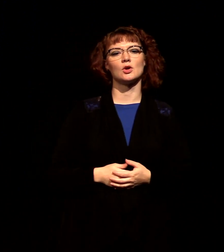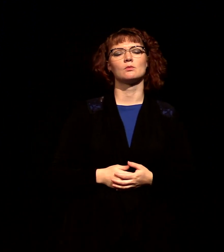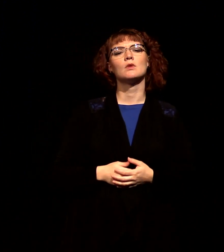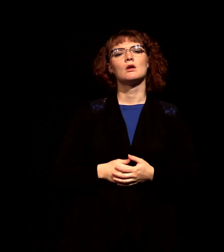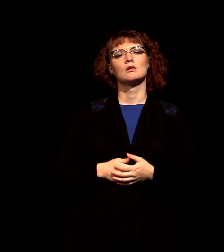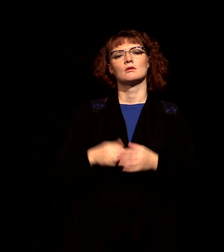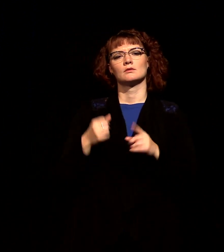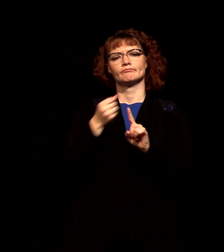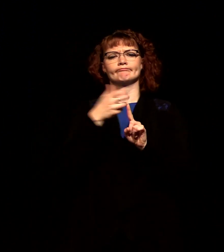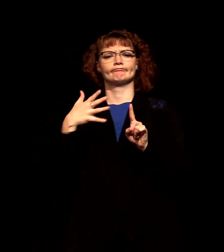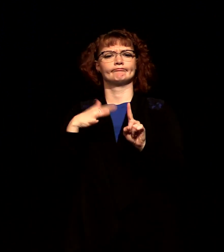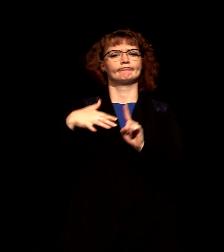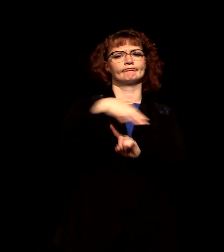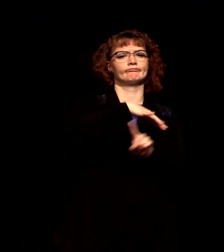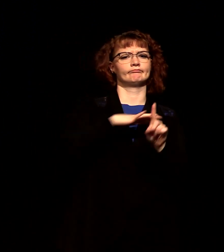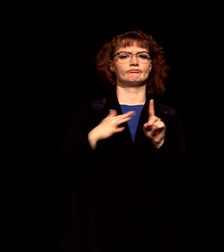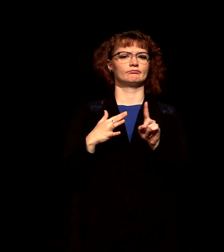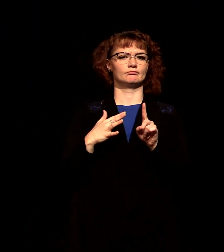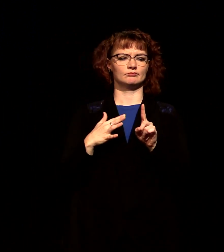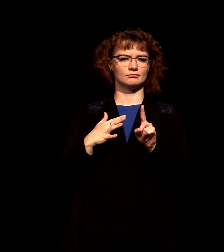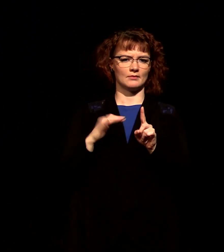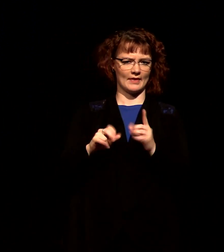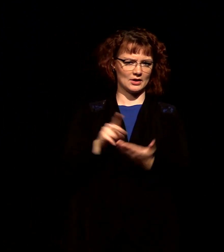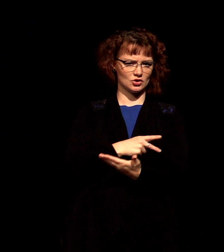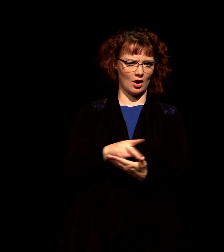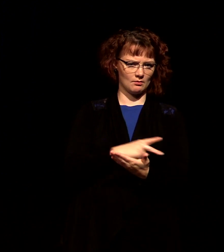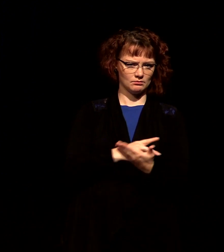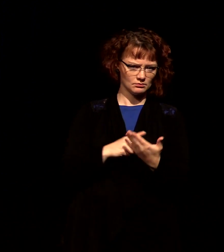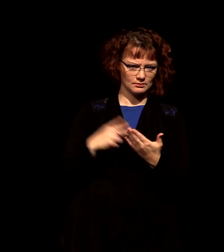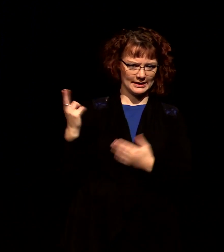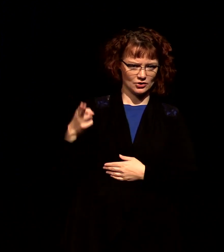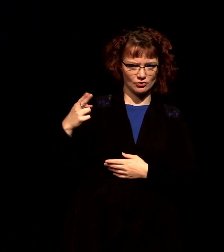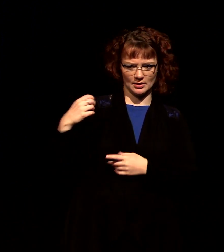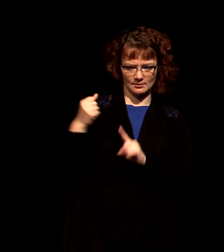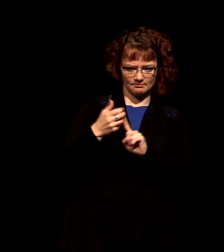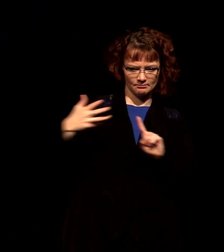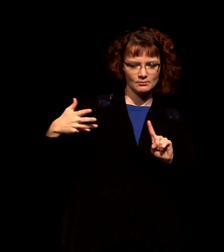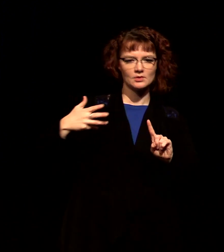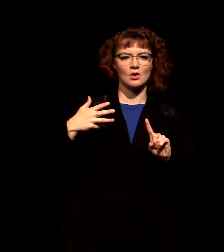in its context, God had come to Egypt and delivered the